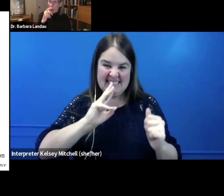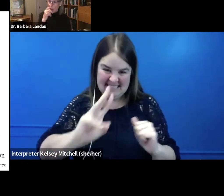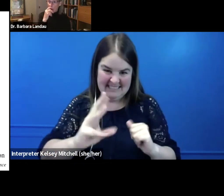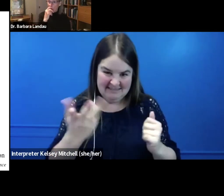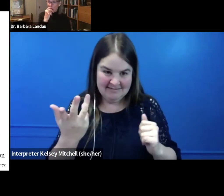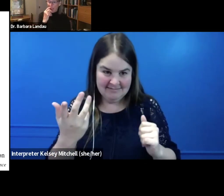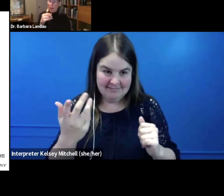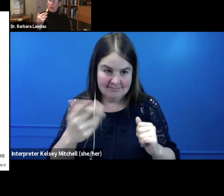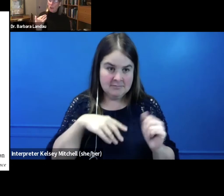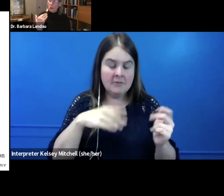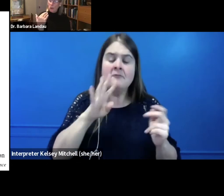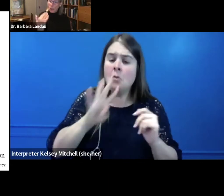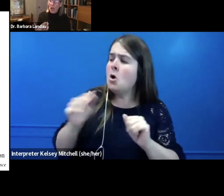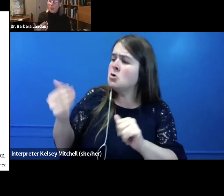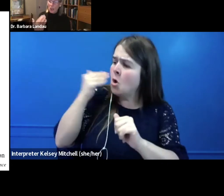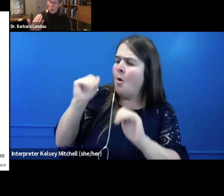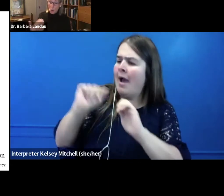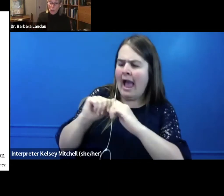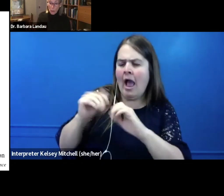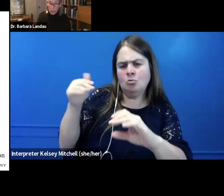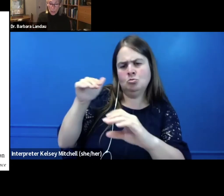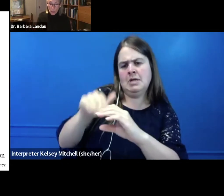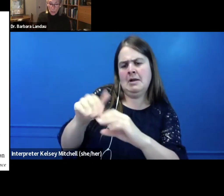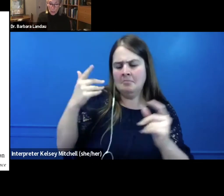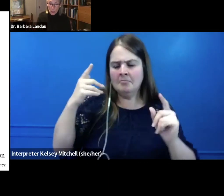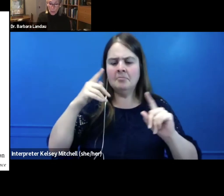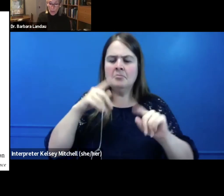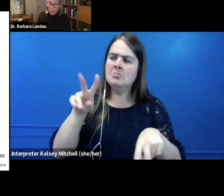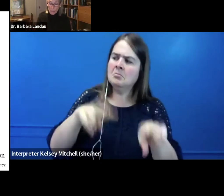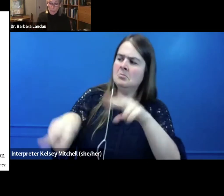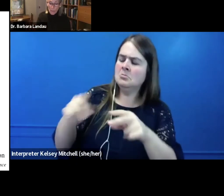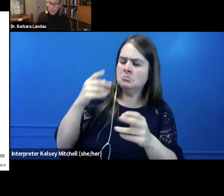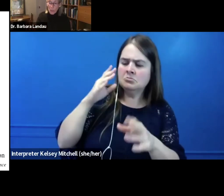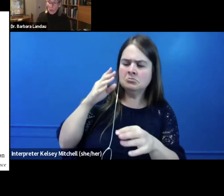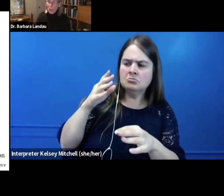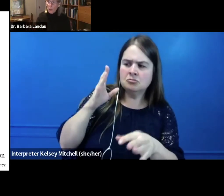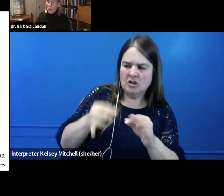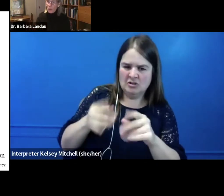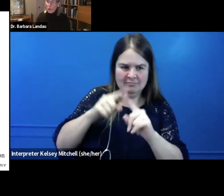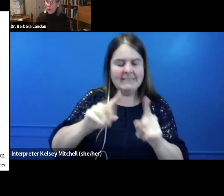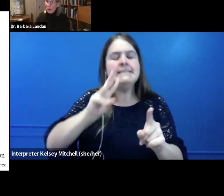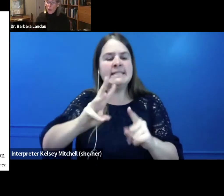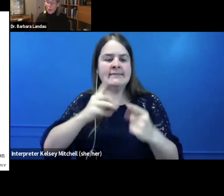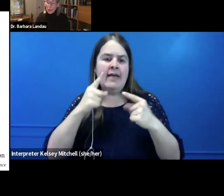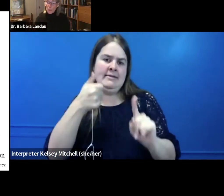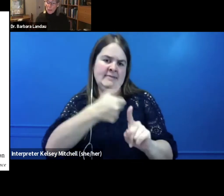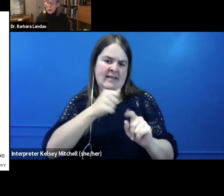appropriately than to judge when the orientation is correct